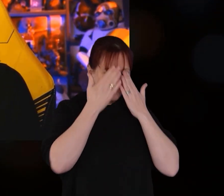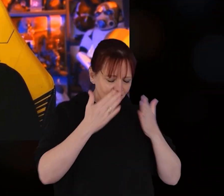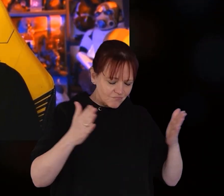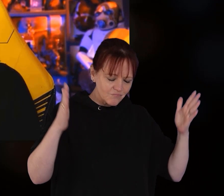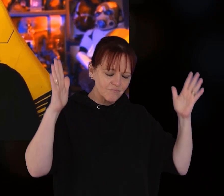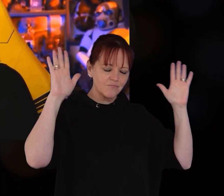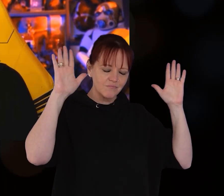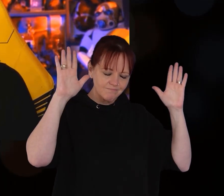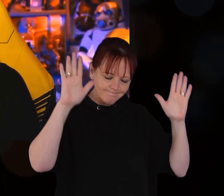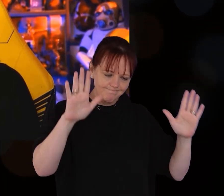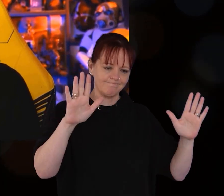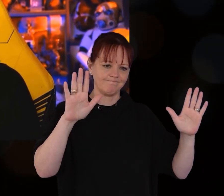We owe you a debt.